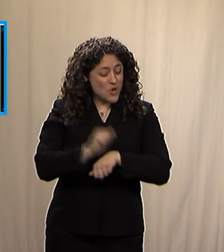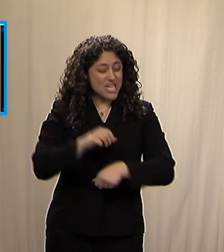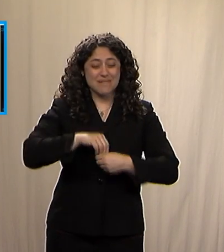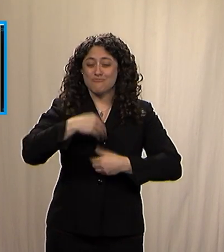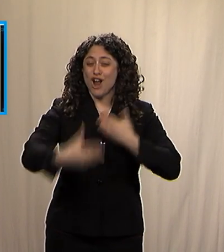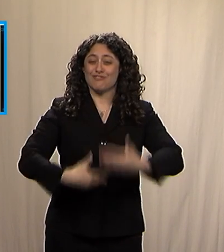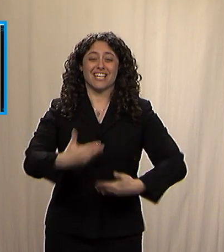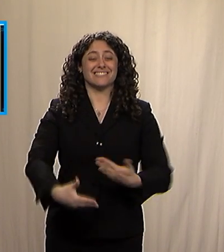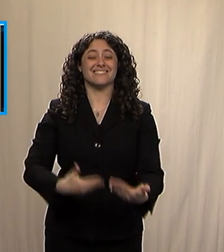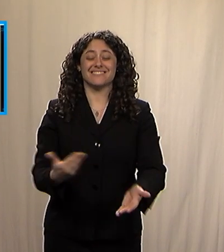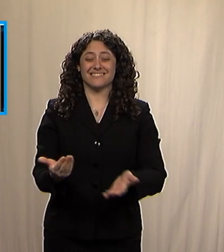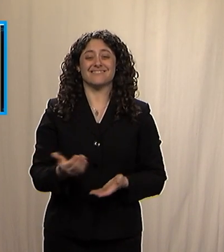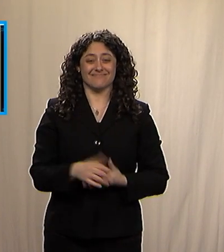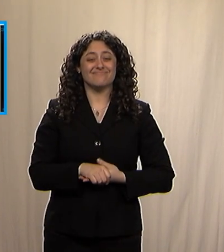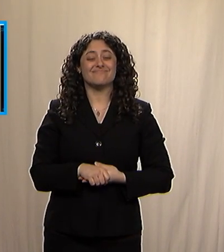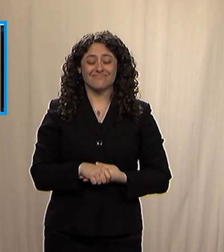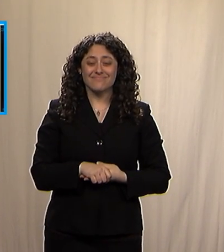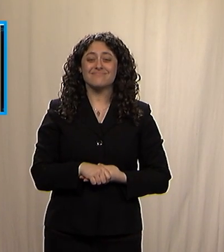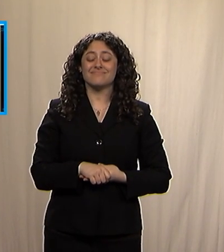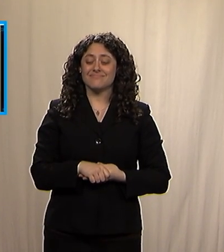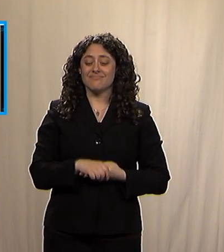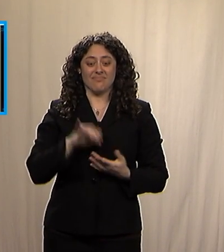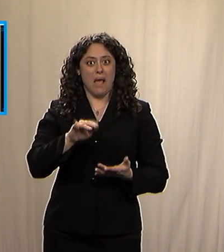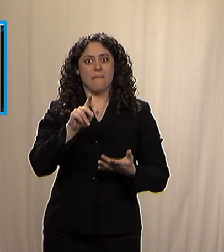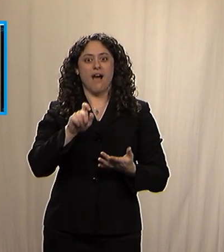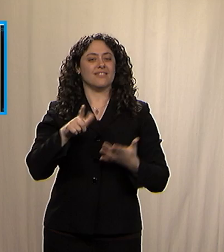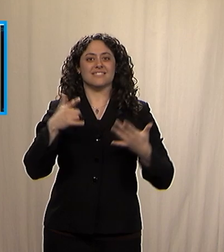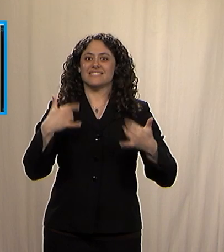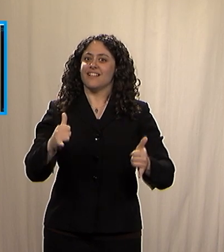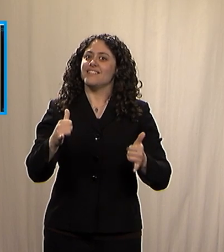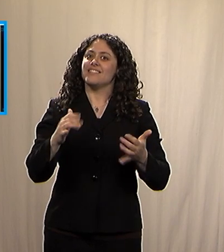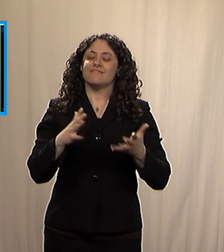and I think what we hope is that people will try